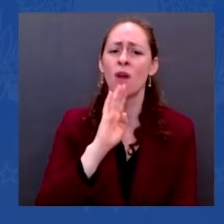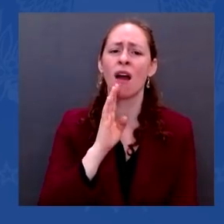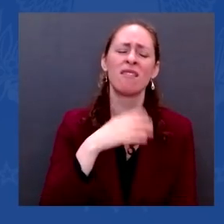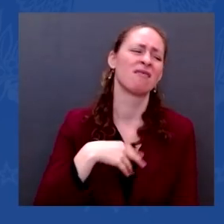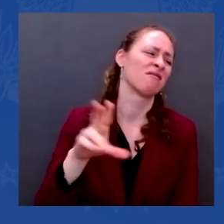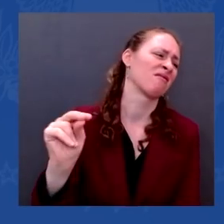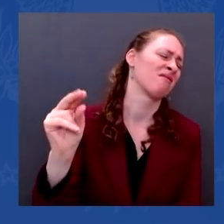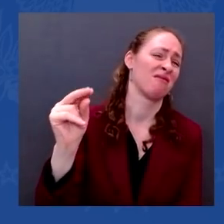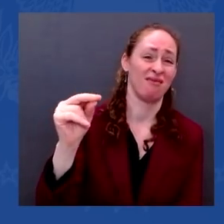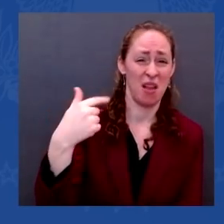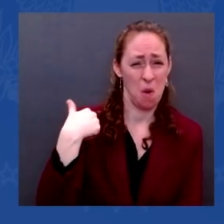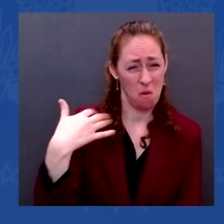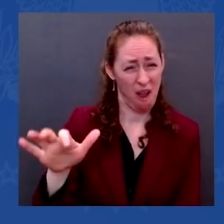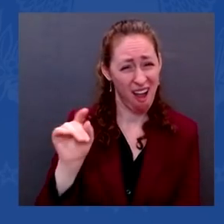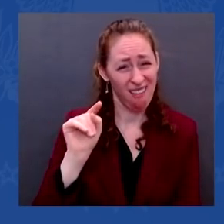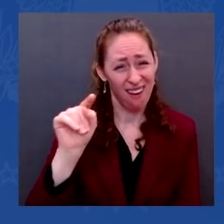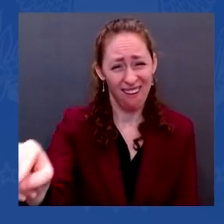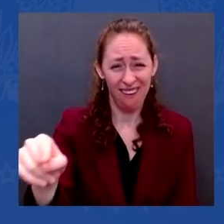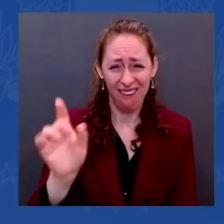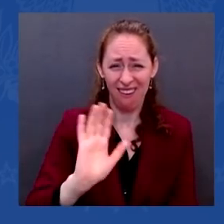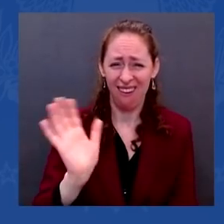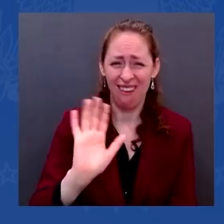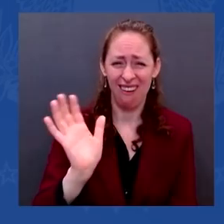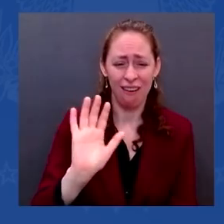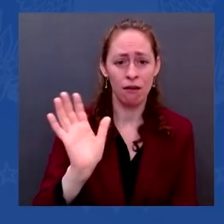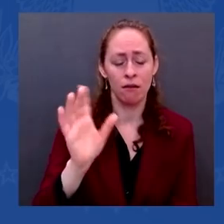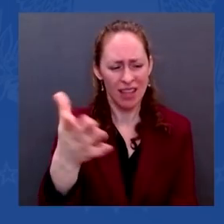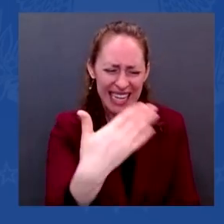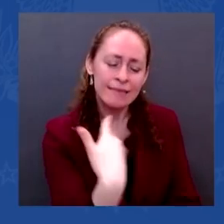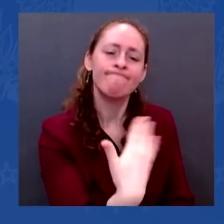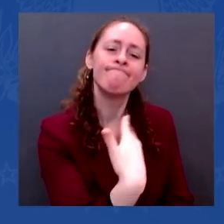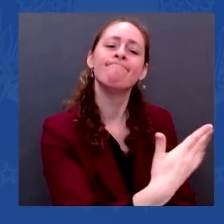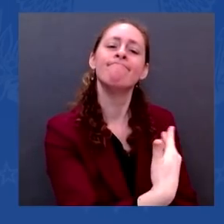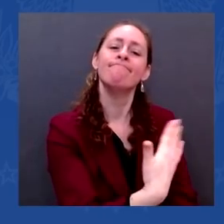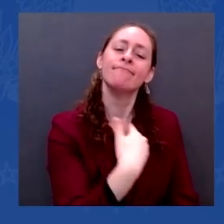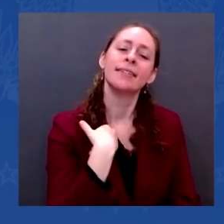and listen to the senior members. And you learn about their losses, their happiness.